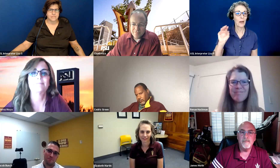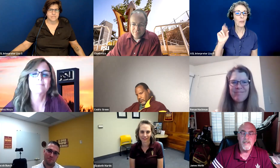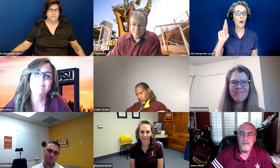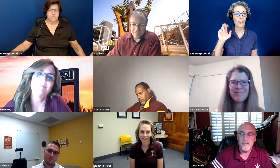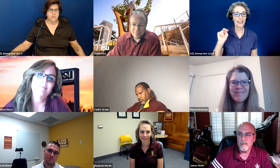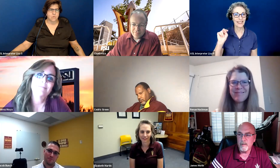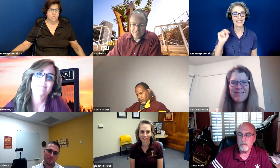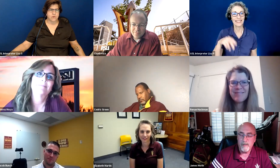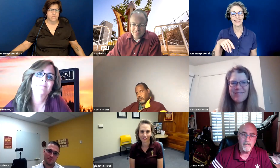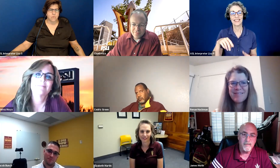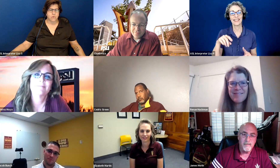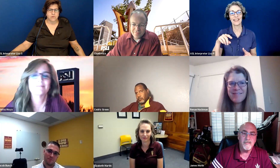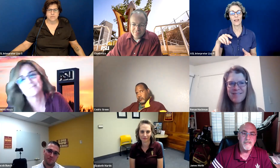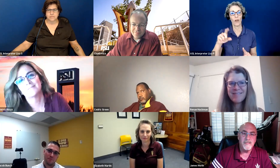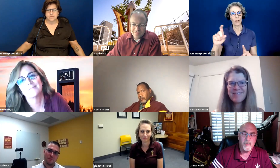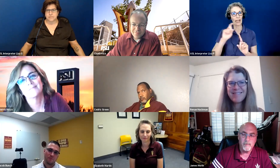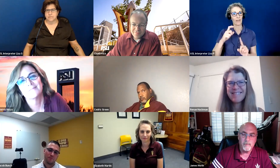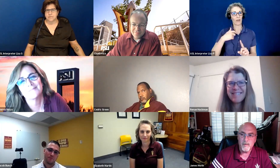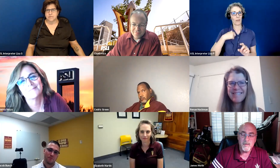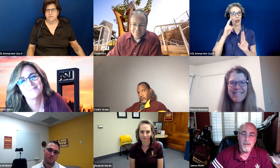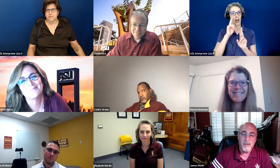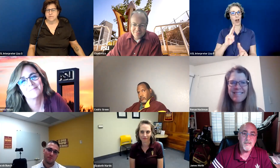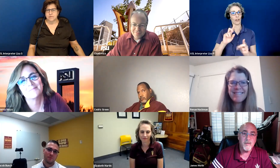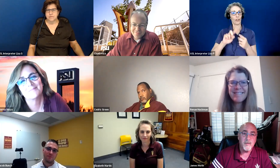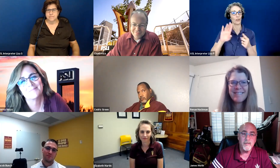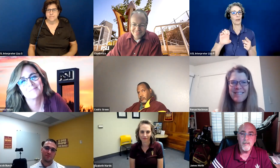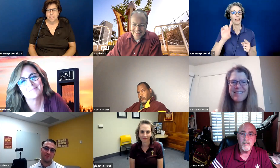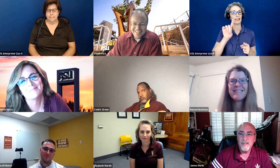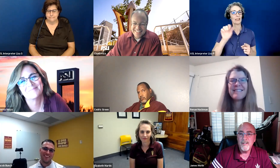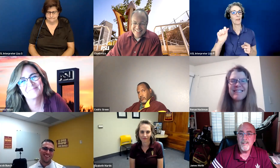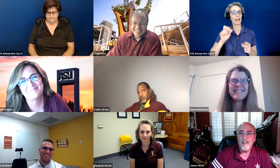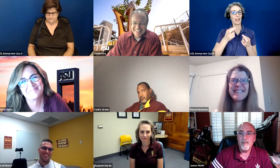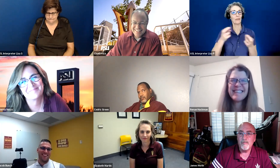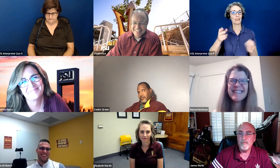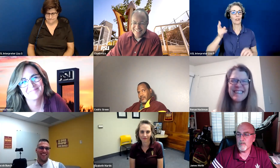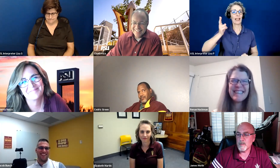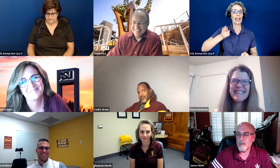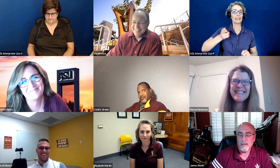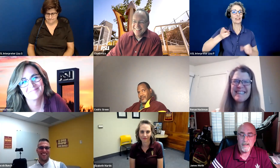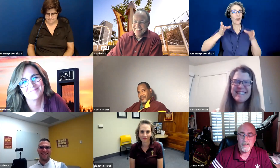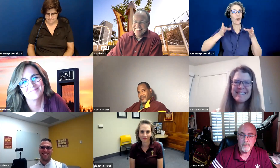Been given the honor to be the Disability Resource Center historian. The reason behind that is I'm in my 40th year